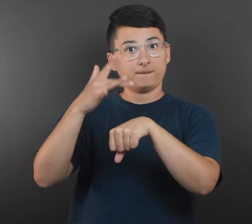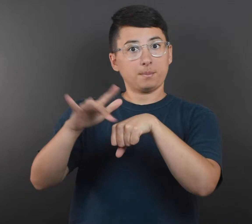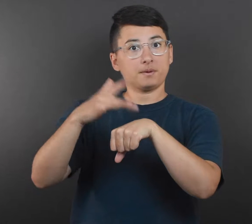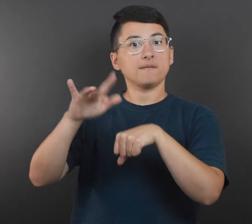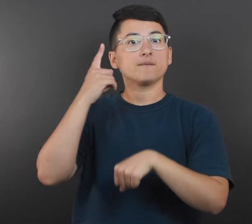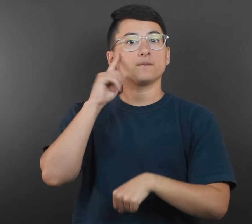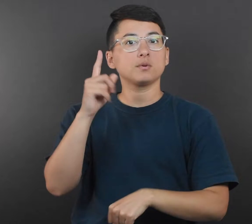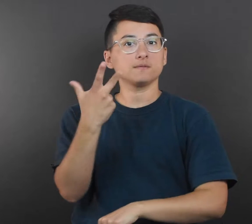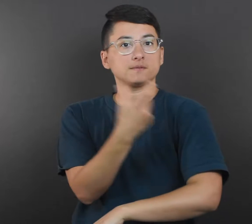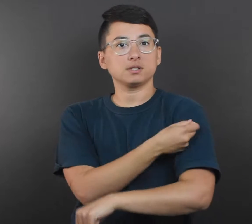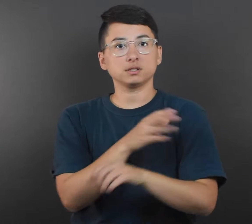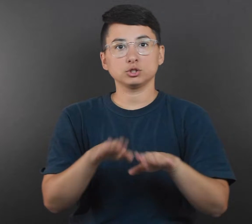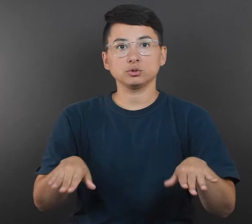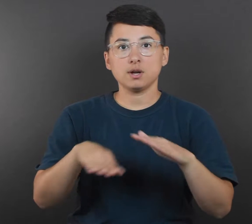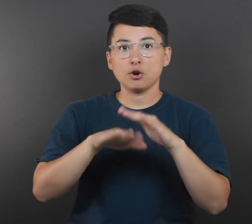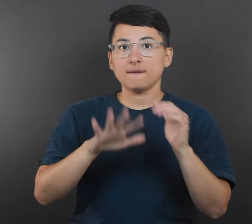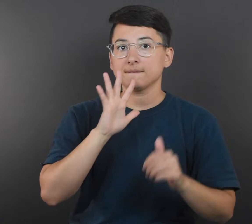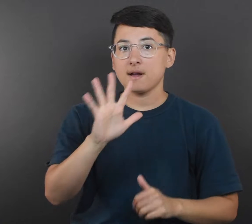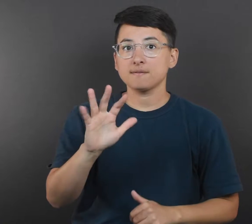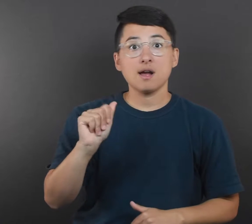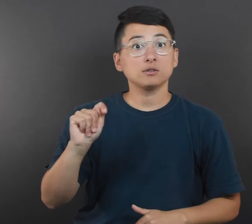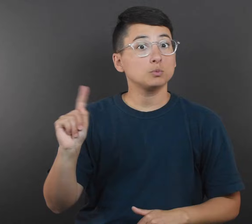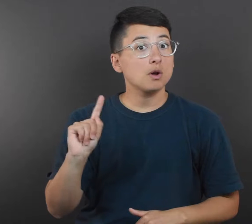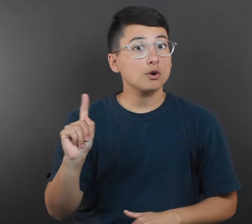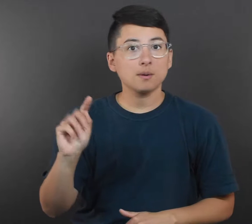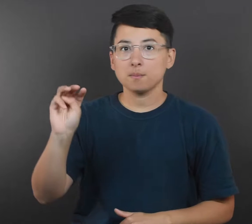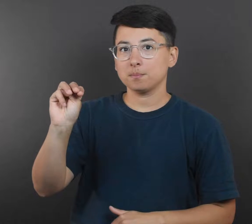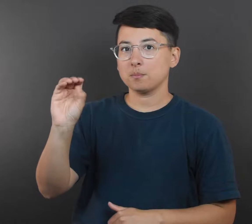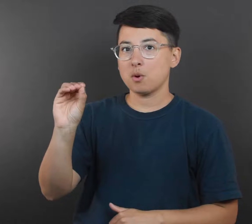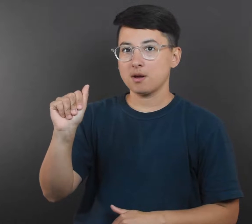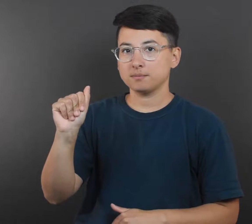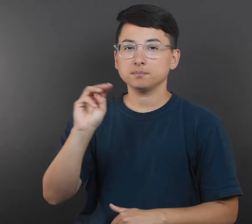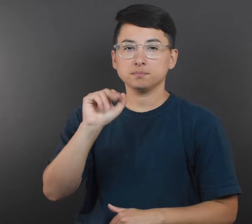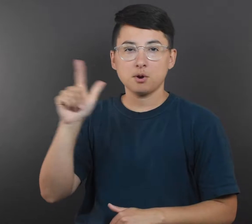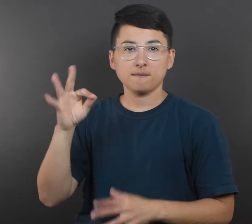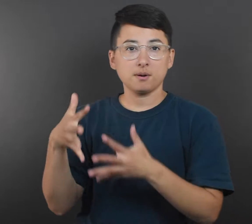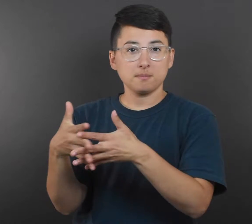Appointments Open for Vaccinating Children Under 5 at the Mall of America